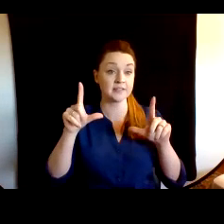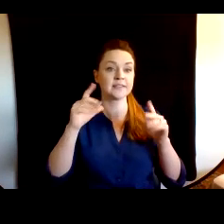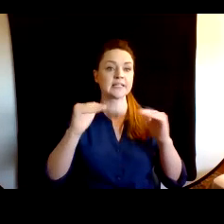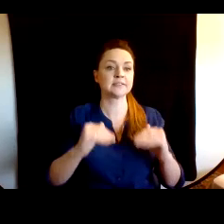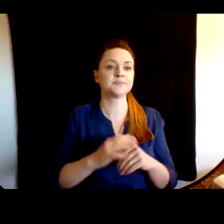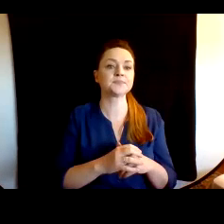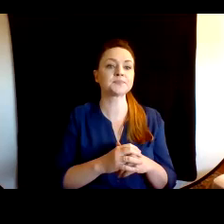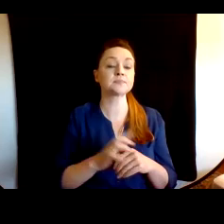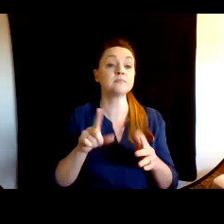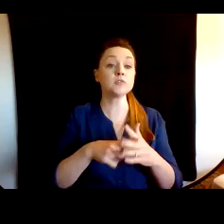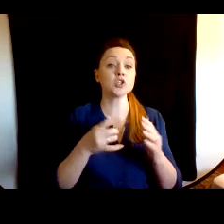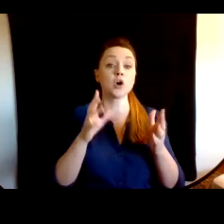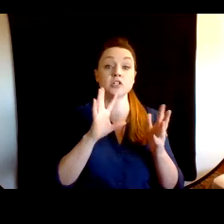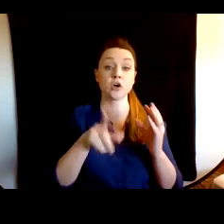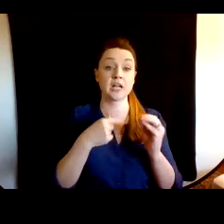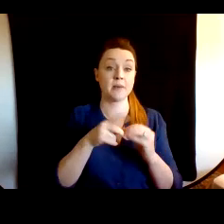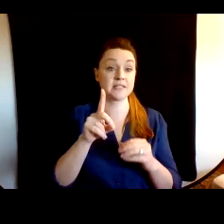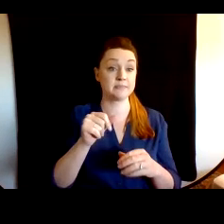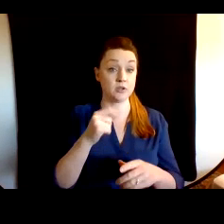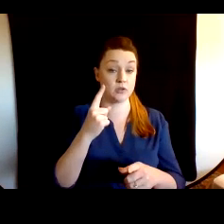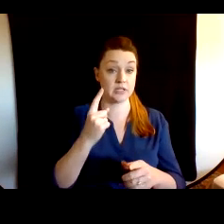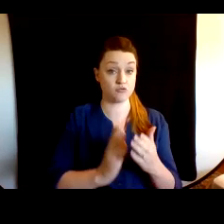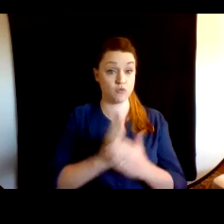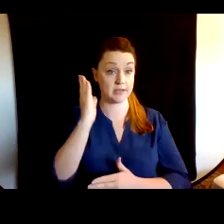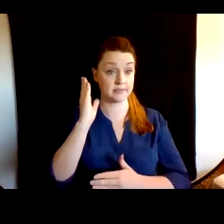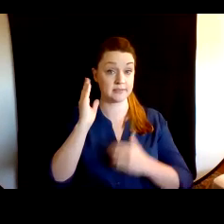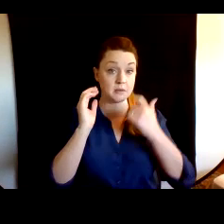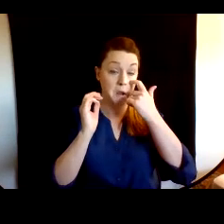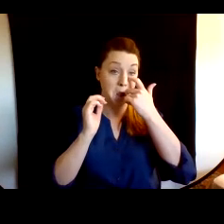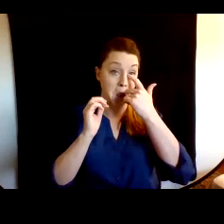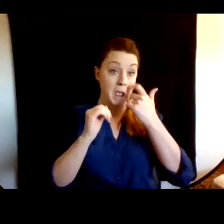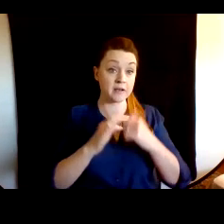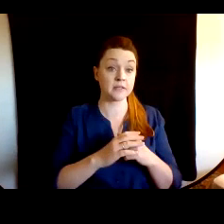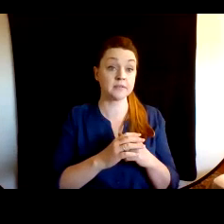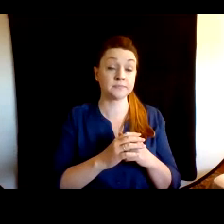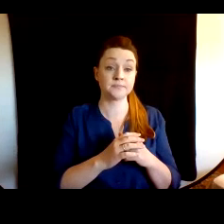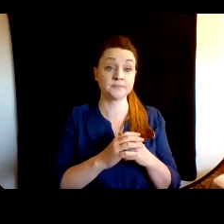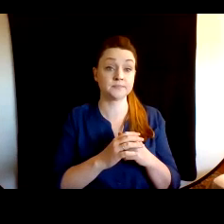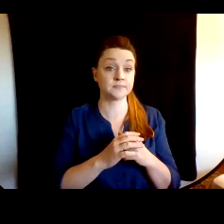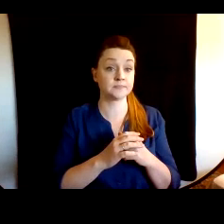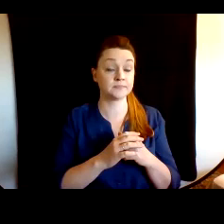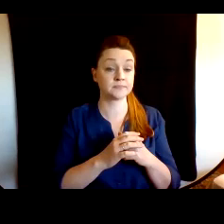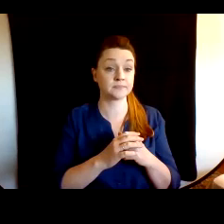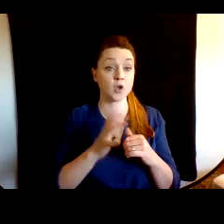We started off here talking about disability rights. So I wanted to kinda root us in this rights-based framework, but now also kind of wanna transition